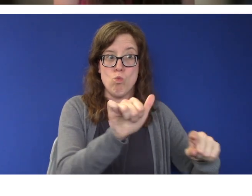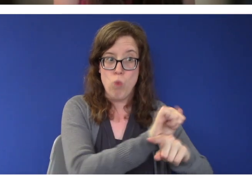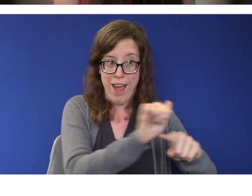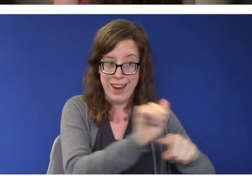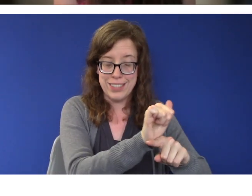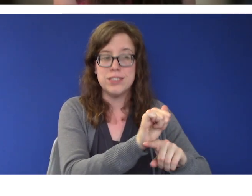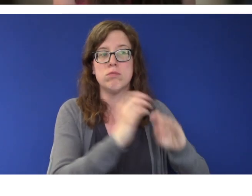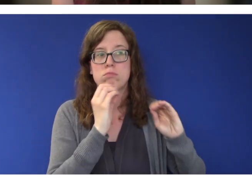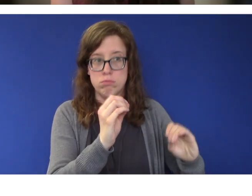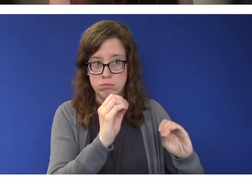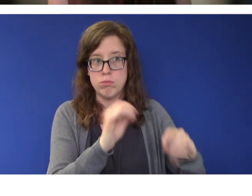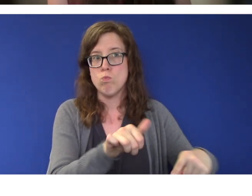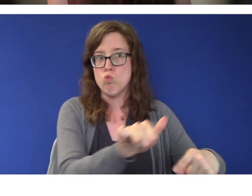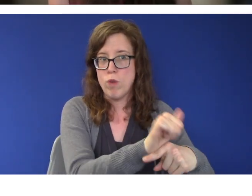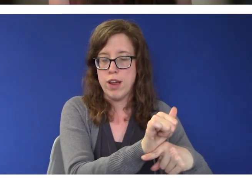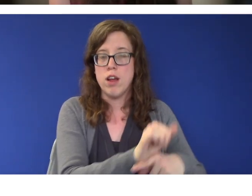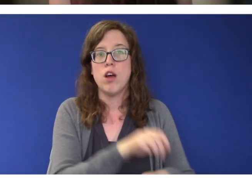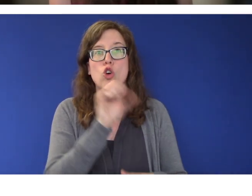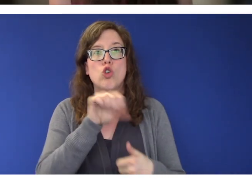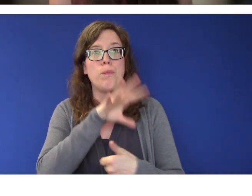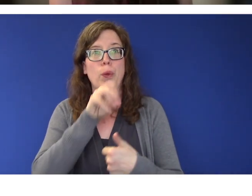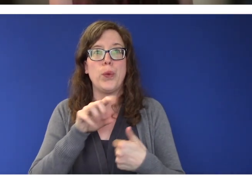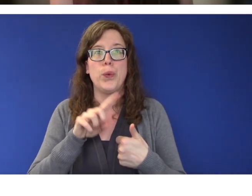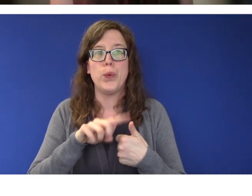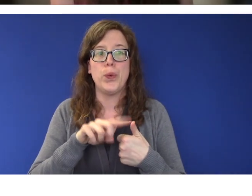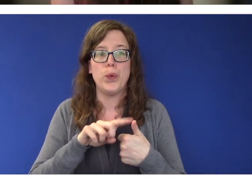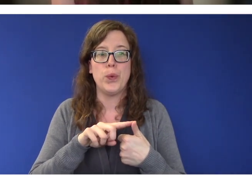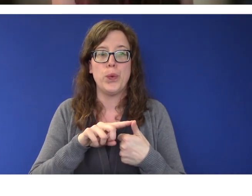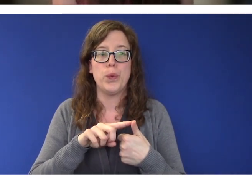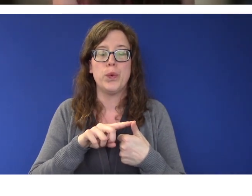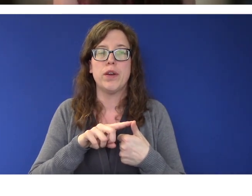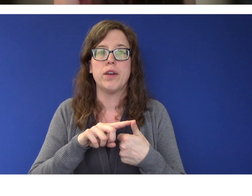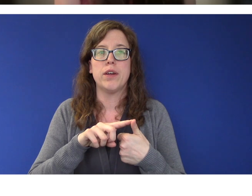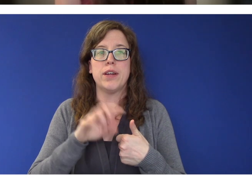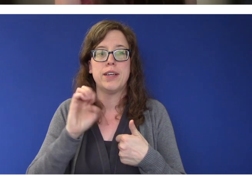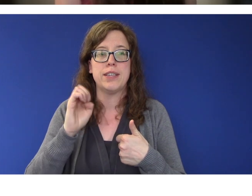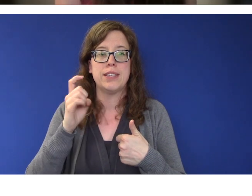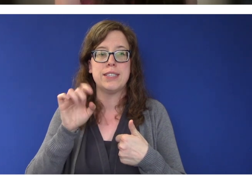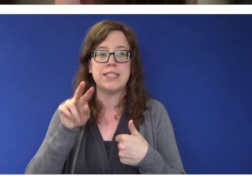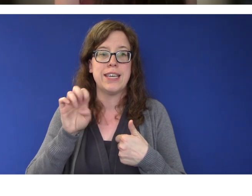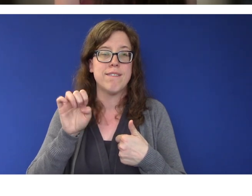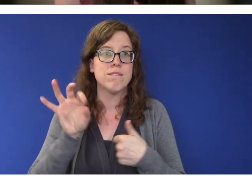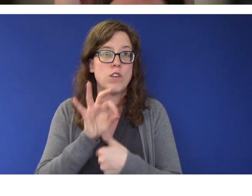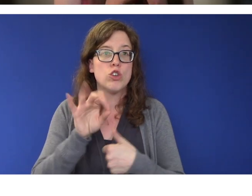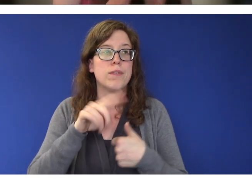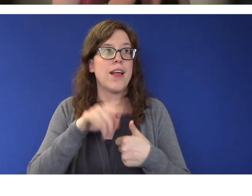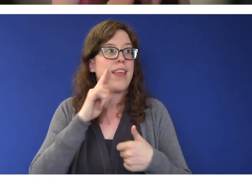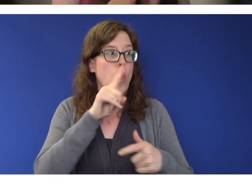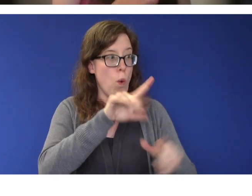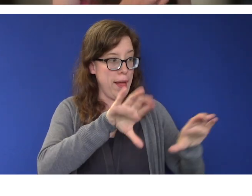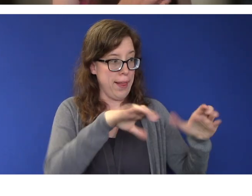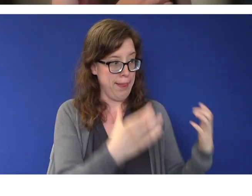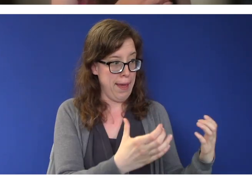Executive functioning can include how the individual is able to transition from one activity